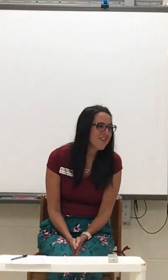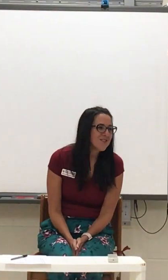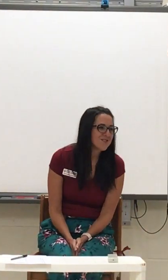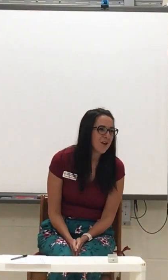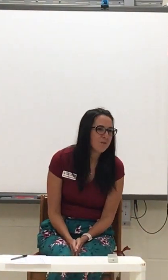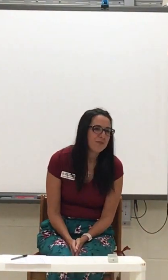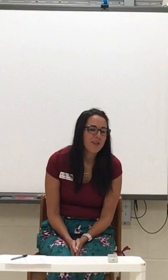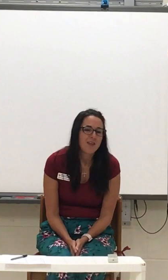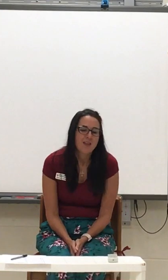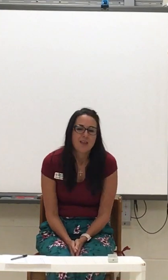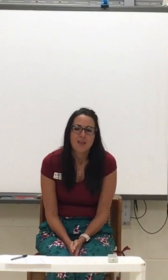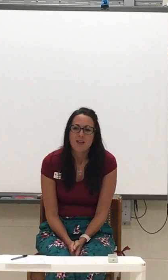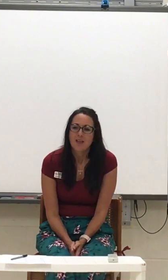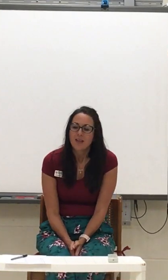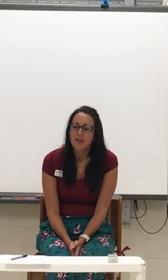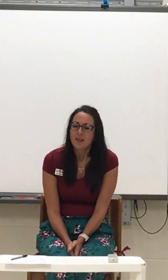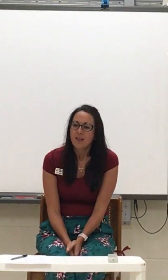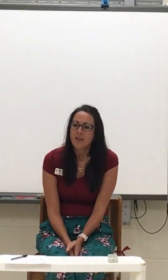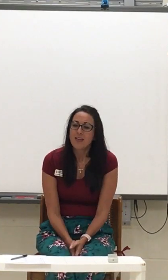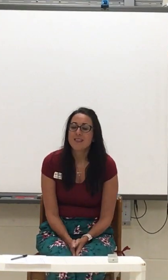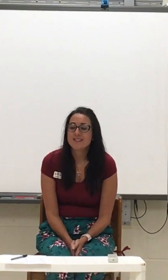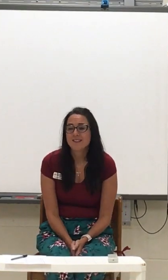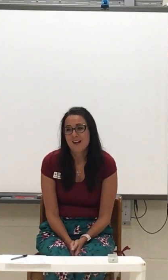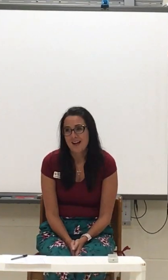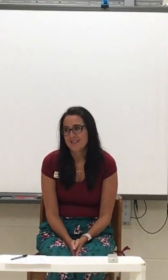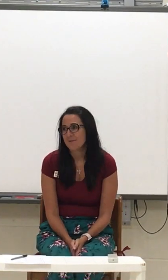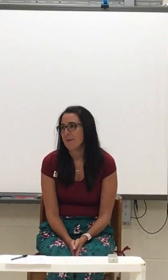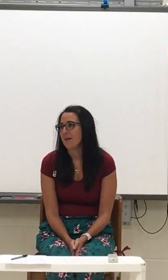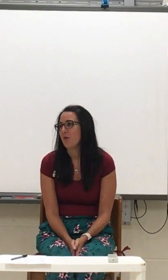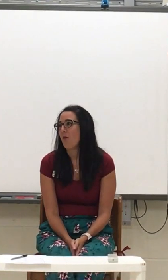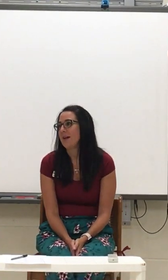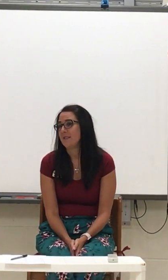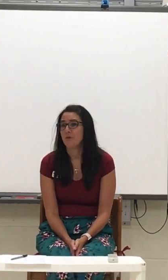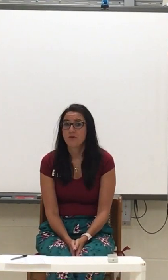so in this class it might be quite - well